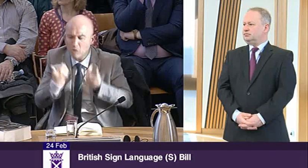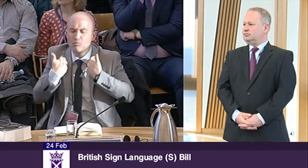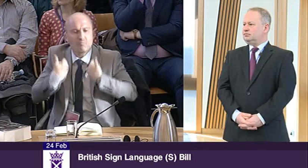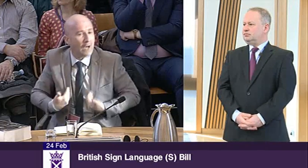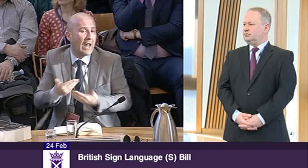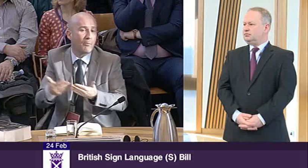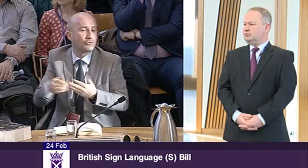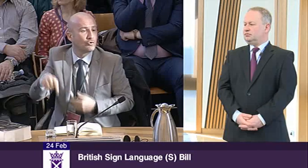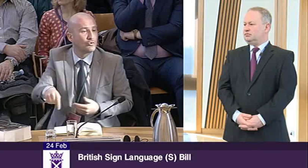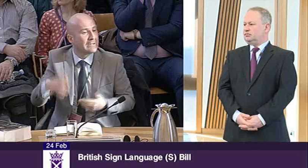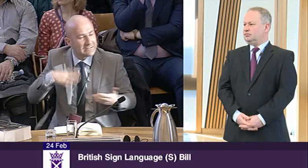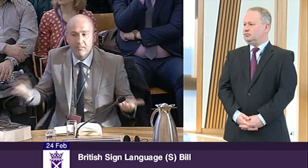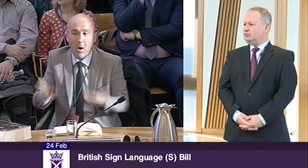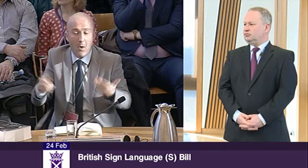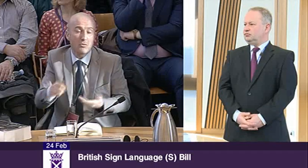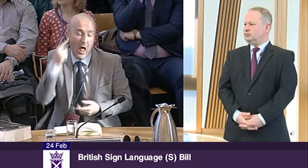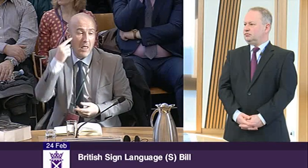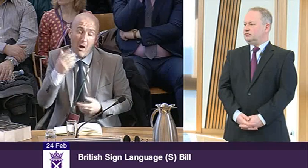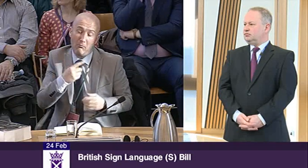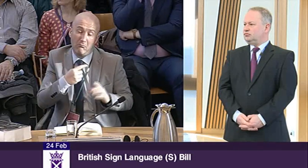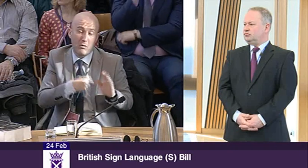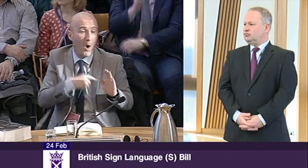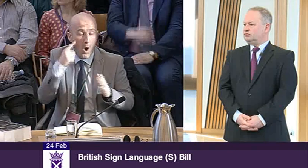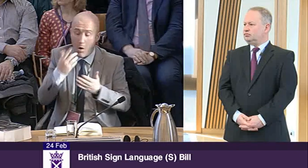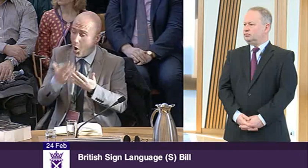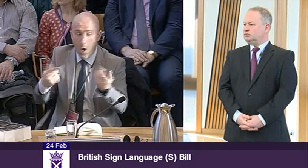and hearing people. Hearing people learning BSL would be really useful. It could be fun